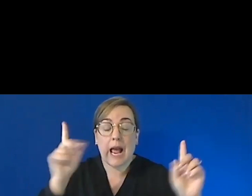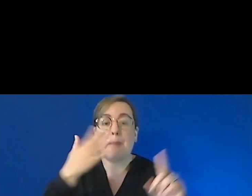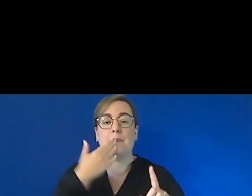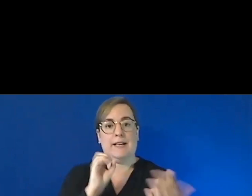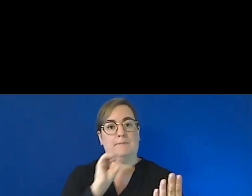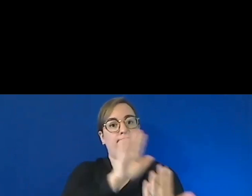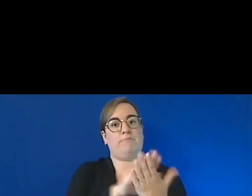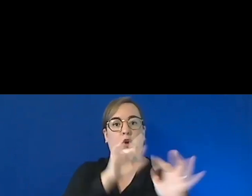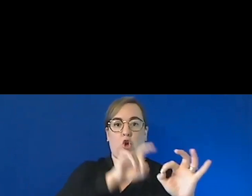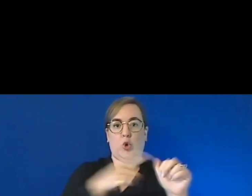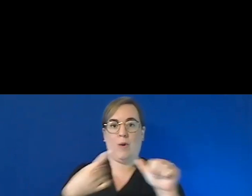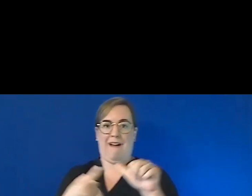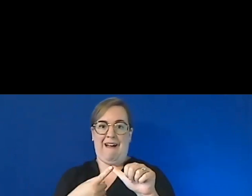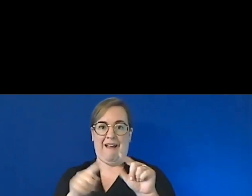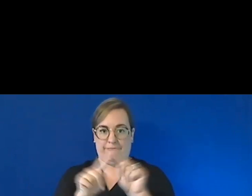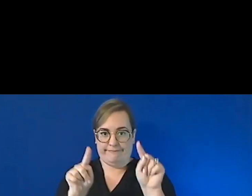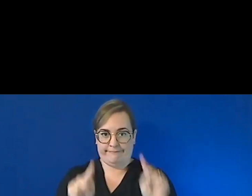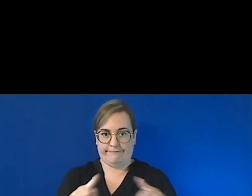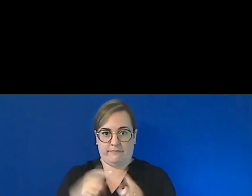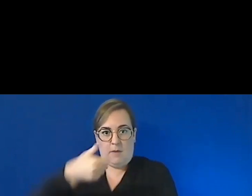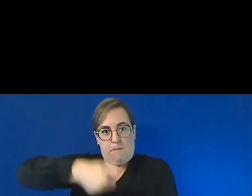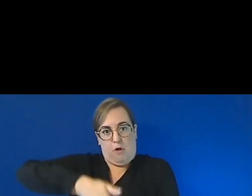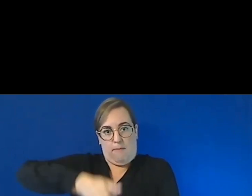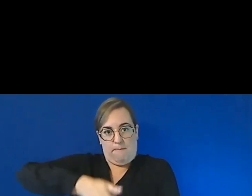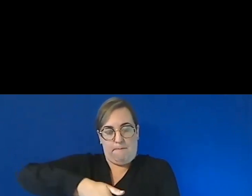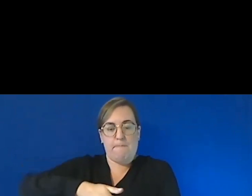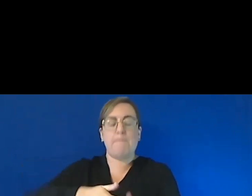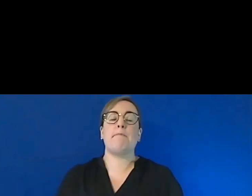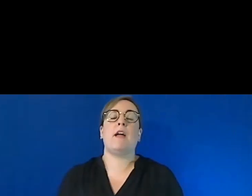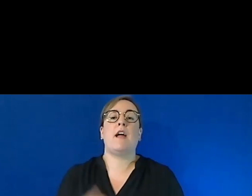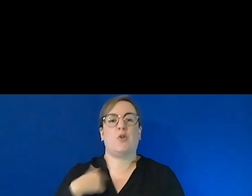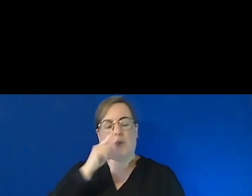here in Zoom and you can see there’s a toolbar on the bottom of your Zoom window as well.